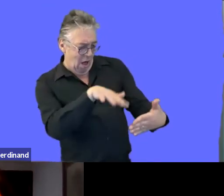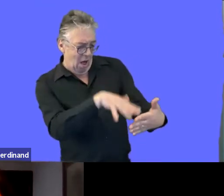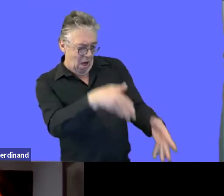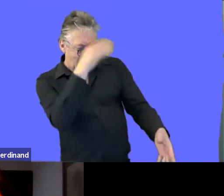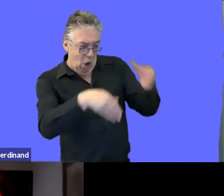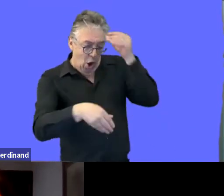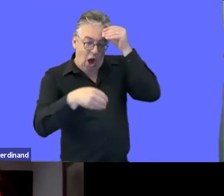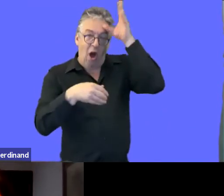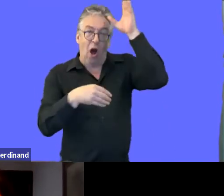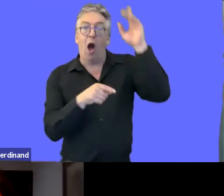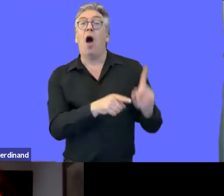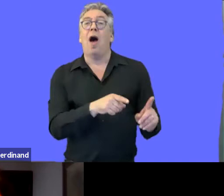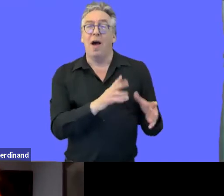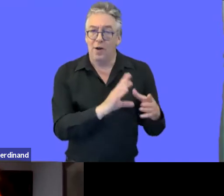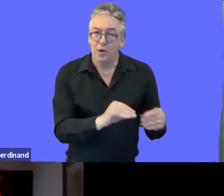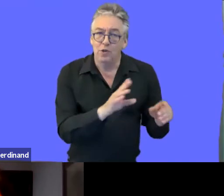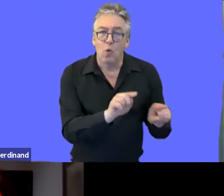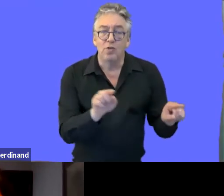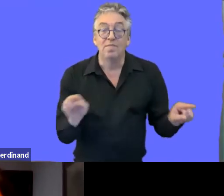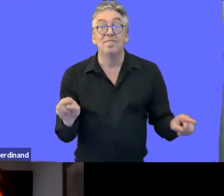that we have especially focus on the CEDAW protocol